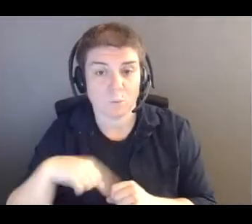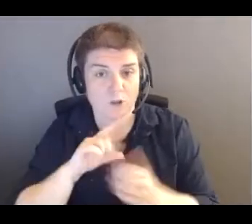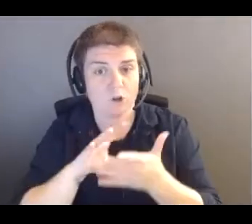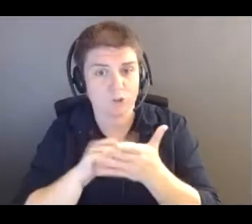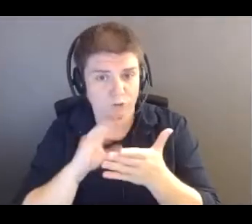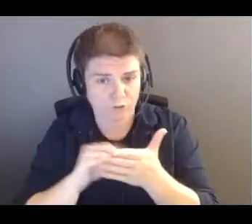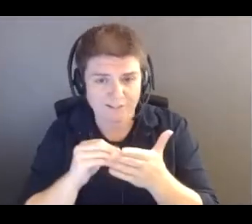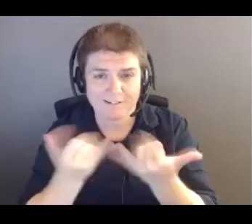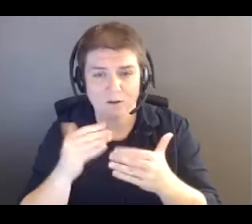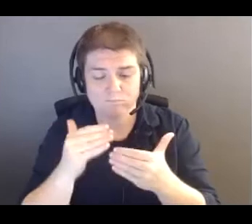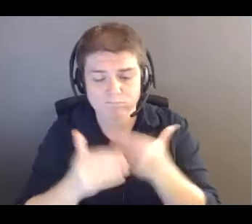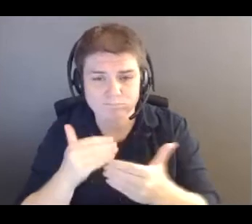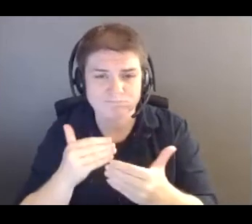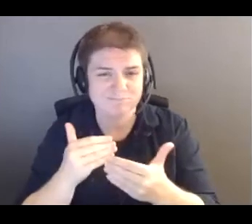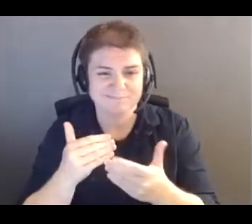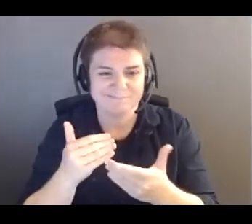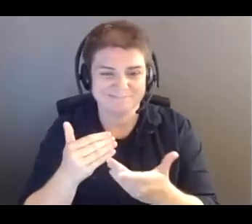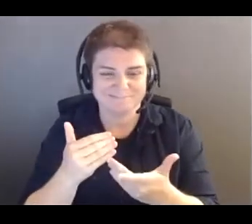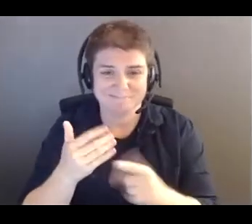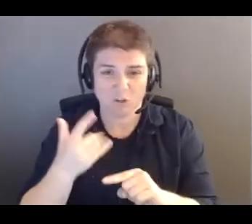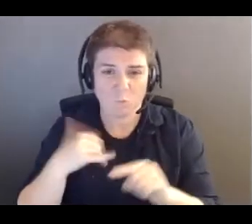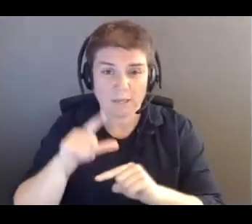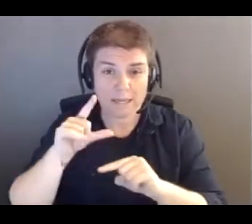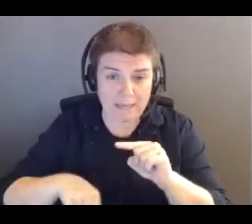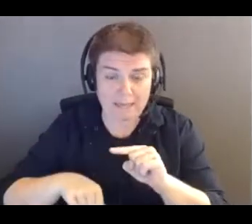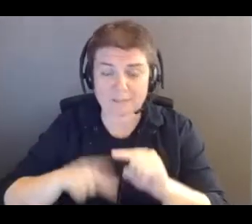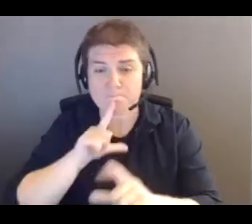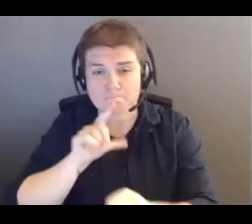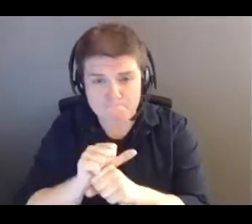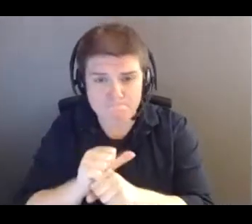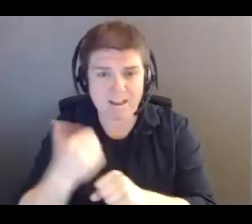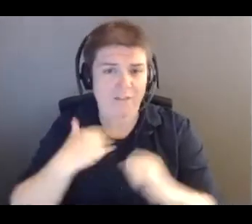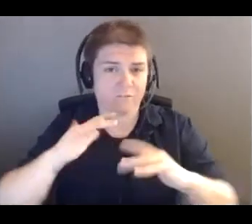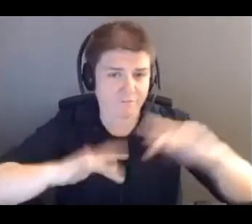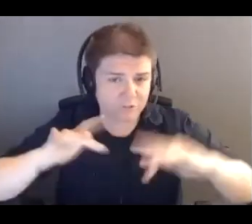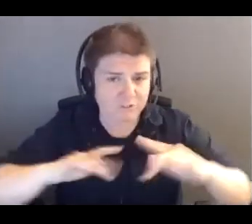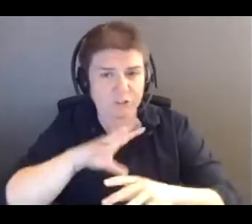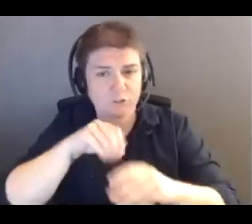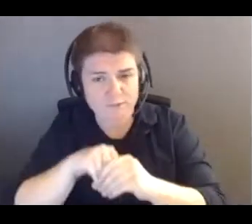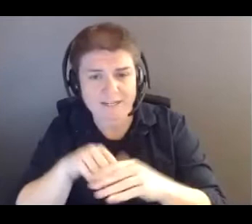CADA is that you cannot truly achieve diversity, inclusion, or access without focusing on equity,